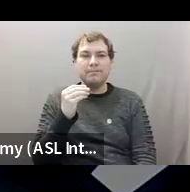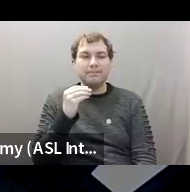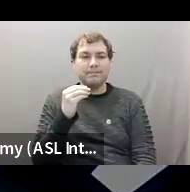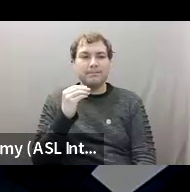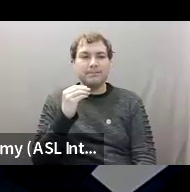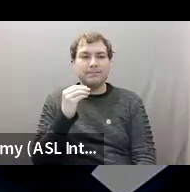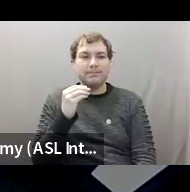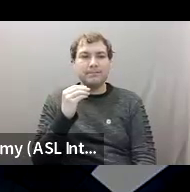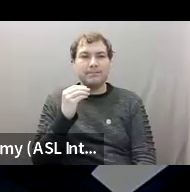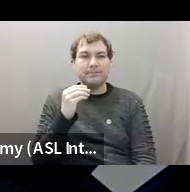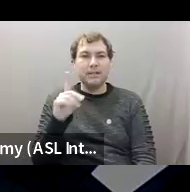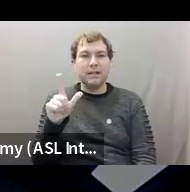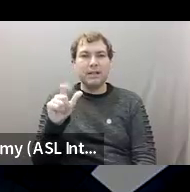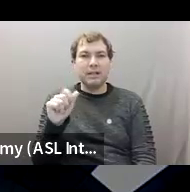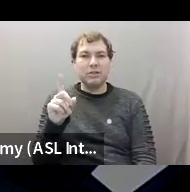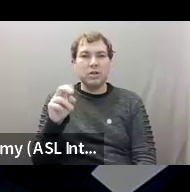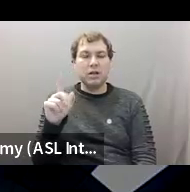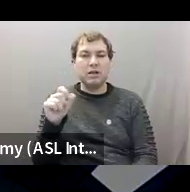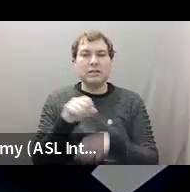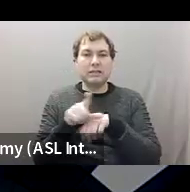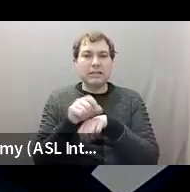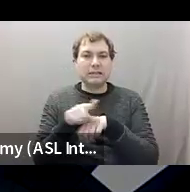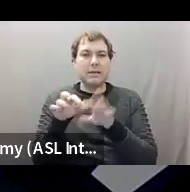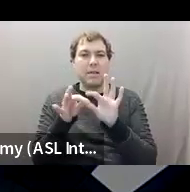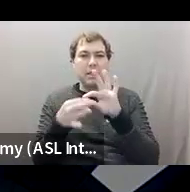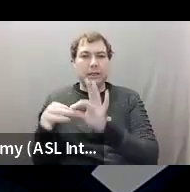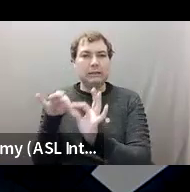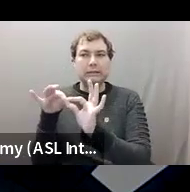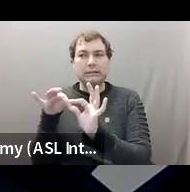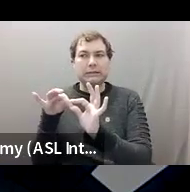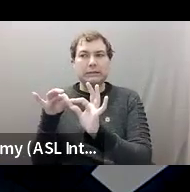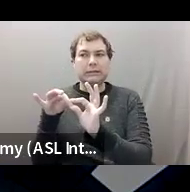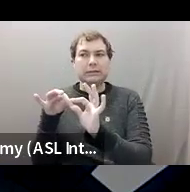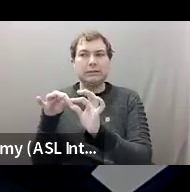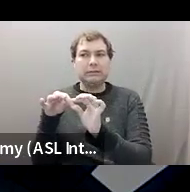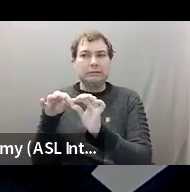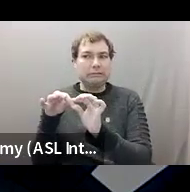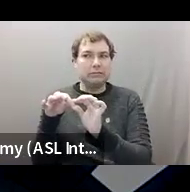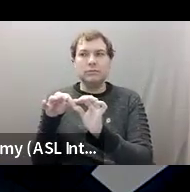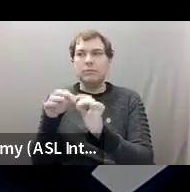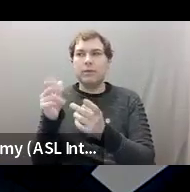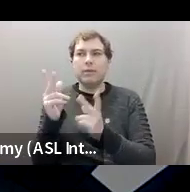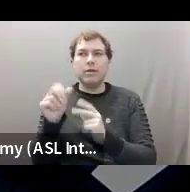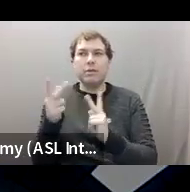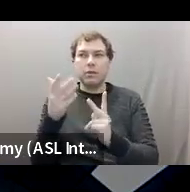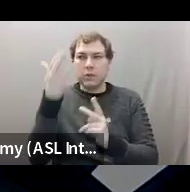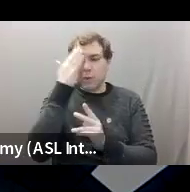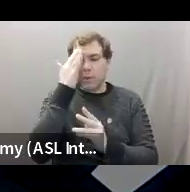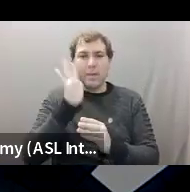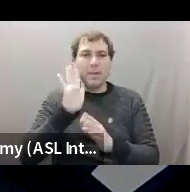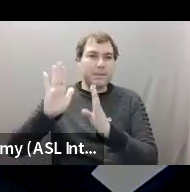Linda Pogue: Ladonna's sent some links. I'm not sure the links to 4, Donna Ladonna. Maybe other people have a better idea. They've been paying attention better than I have